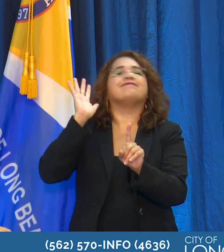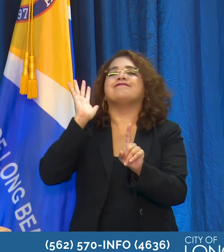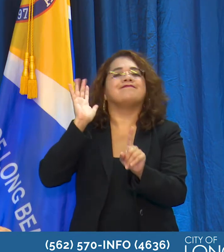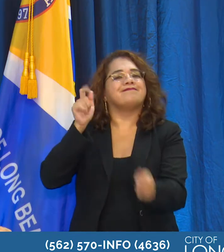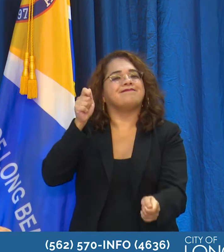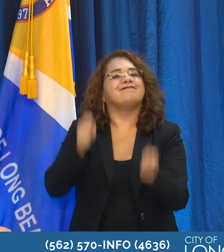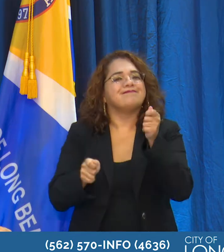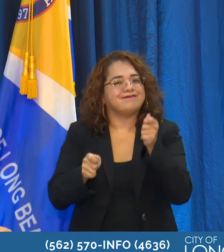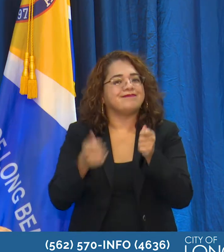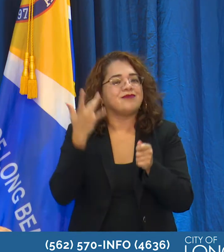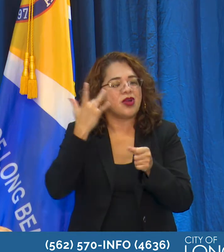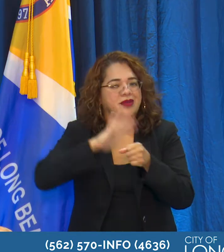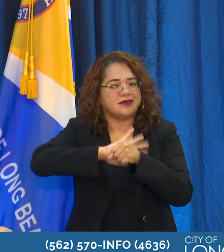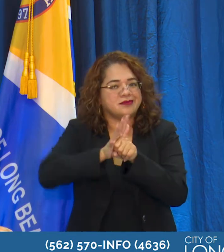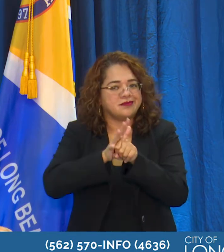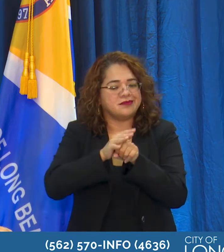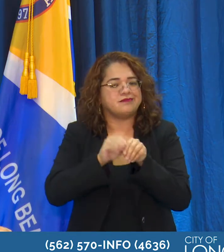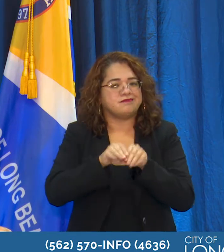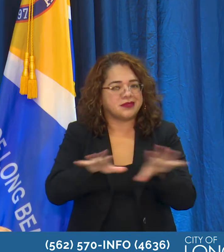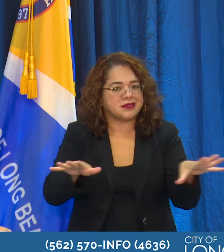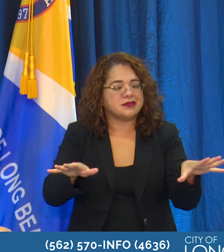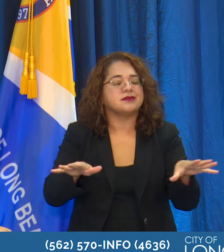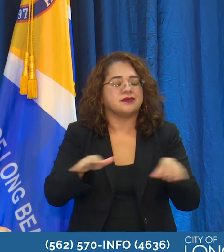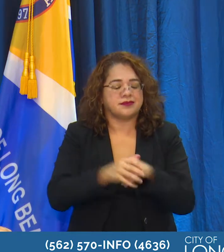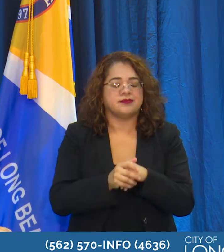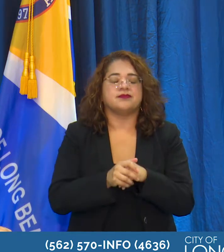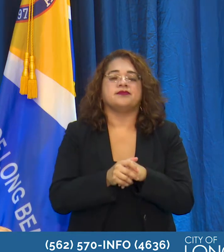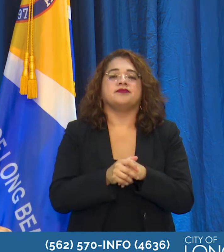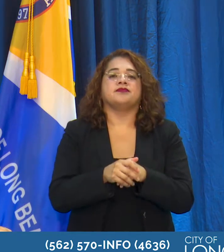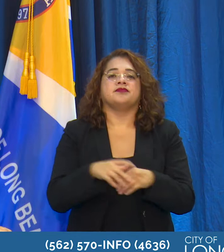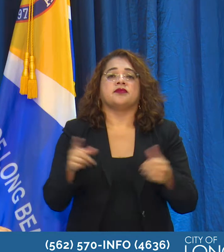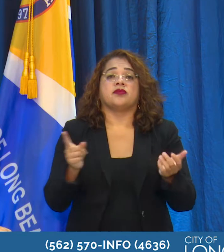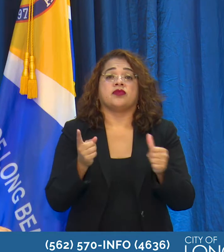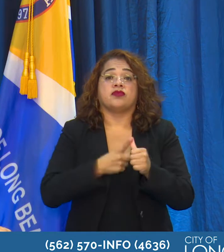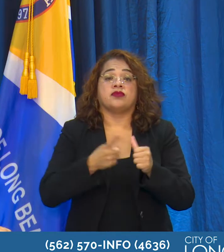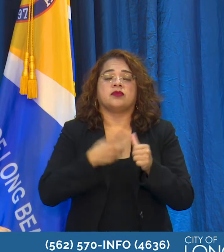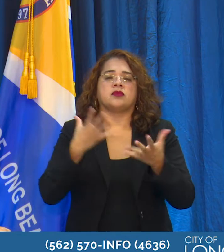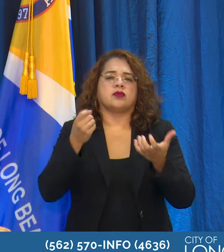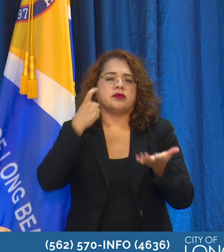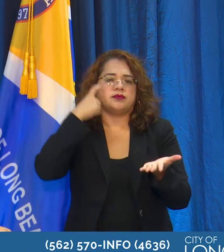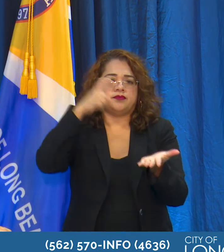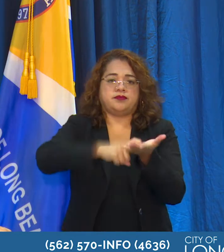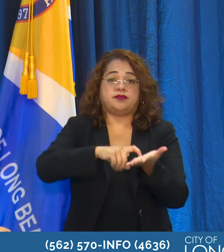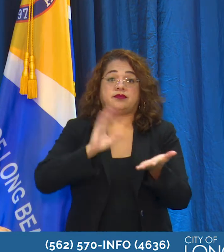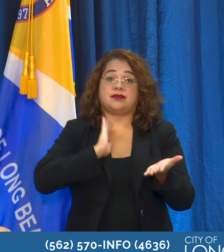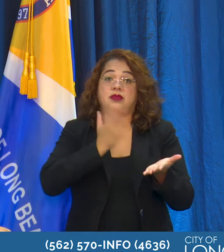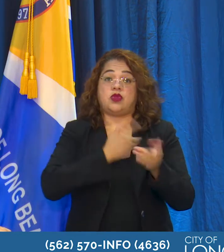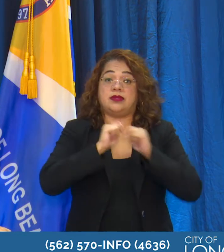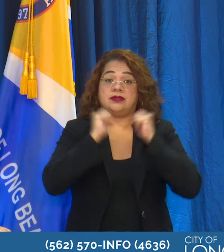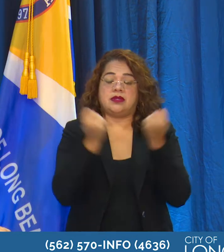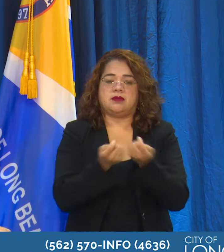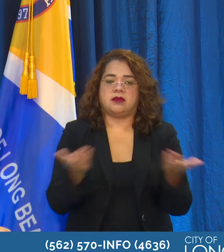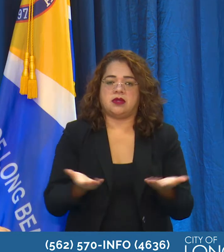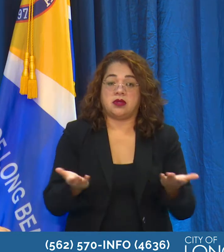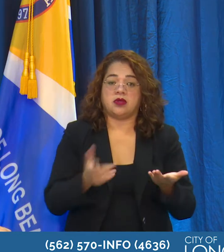And so I wanna, I want to just start off by just acknowledging that our team here is ensuring,